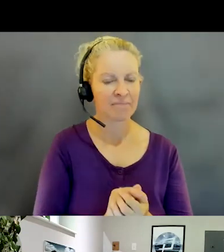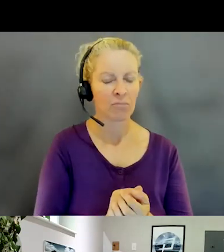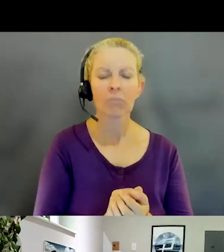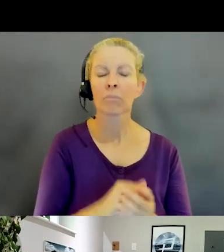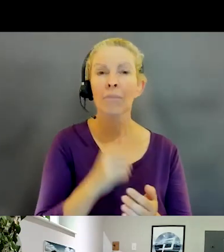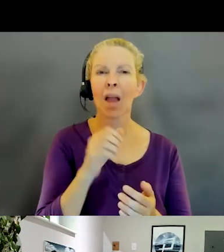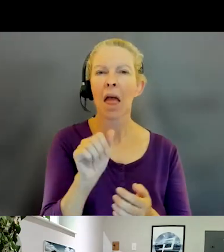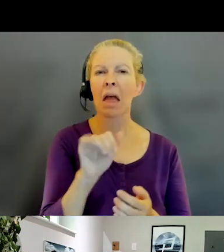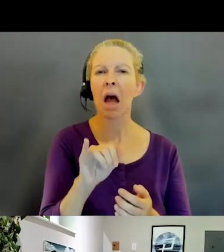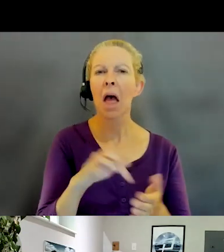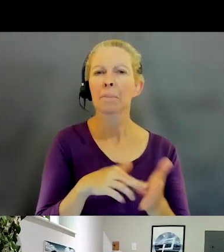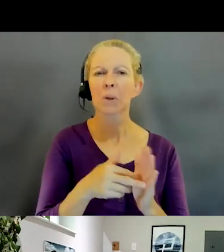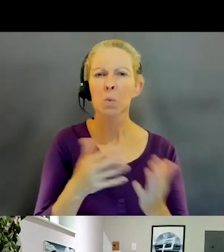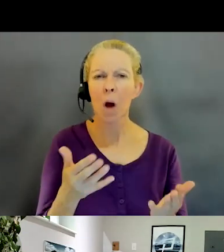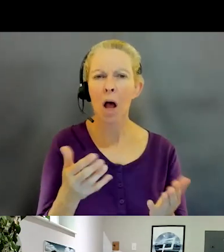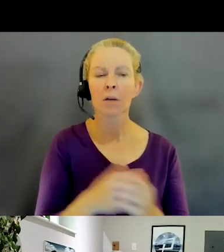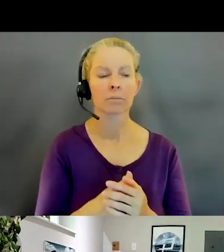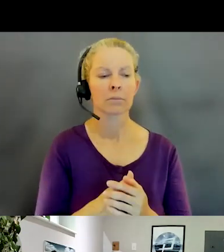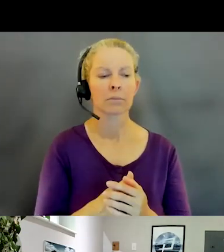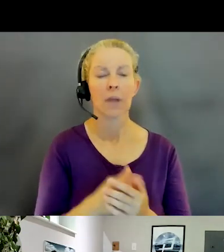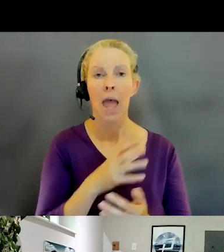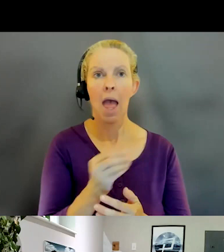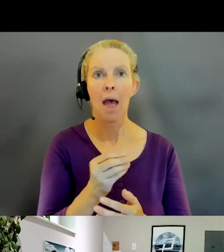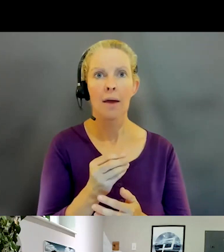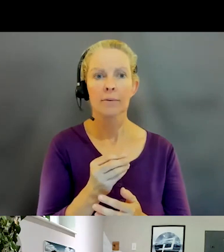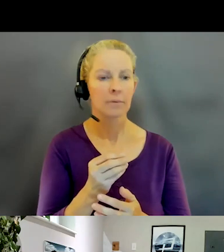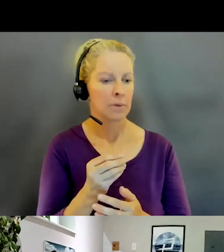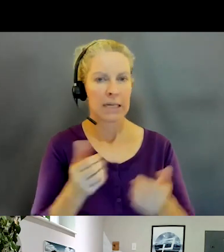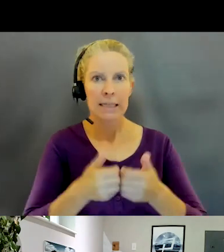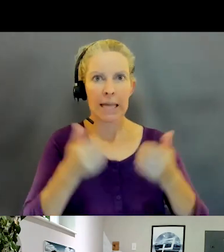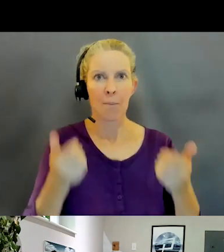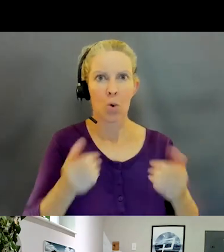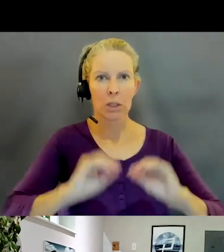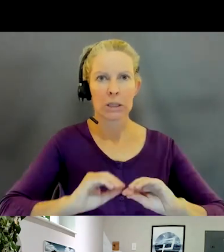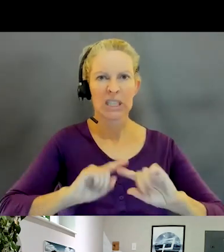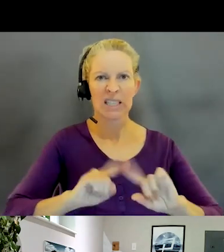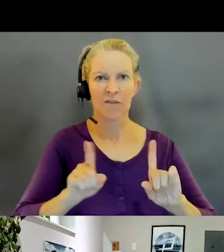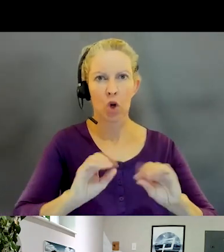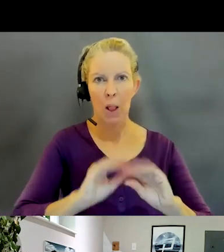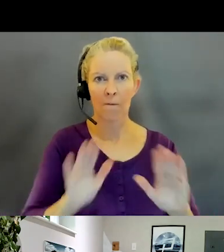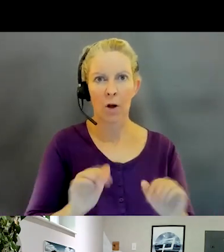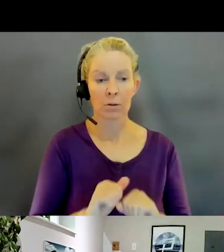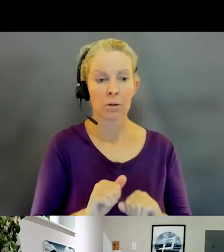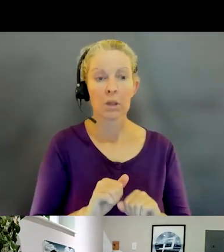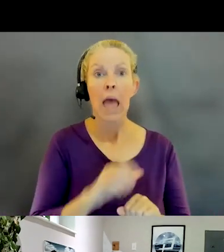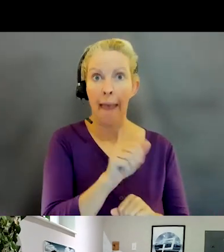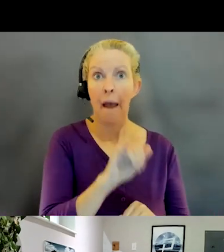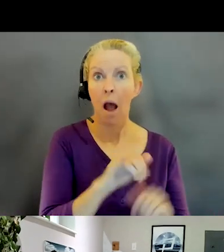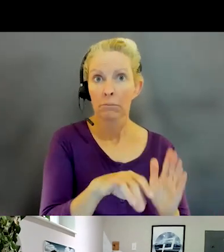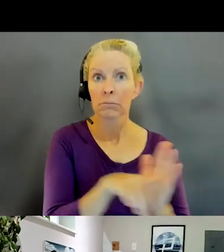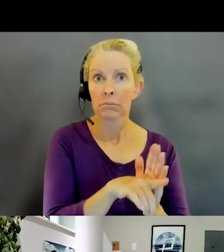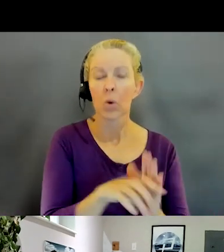intelligence and what is not? At the beginning come at the top of the presentation, it is using